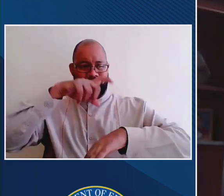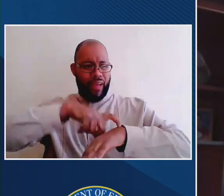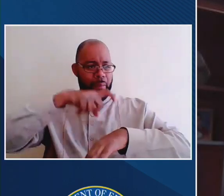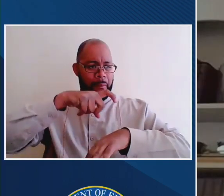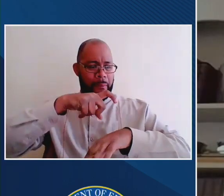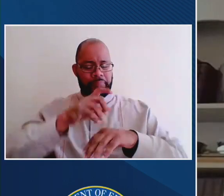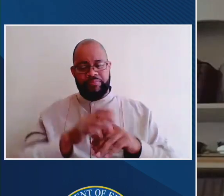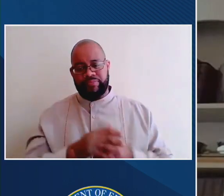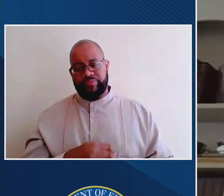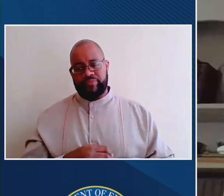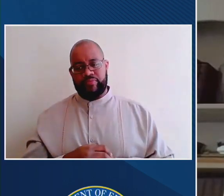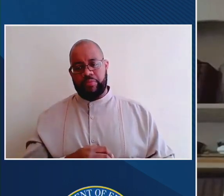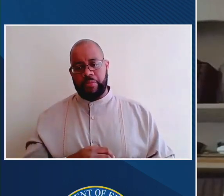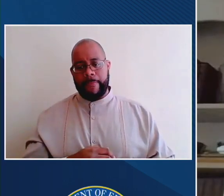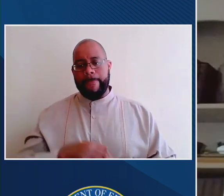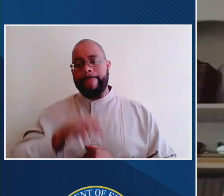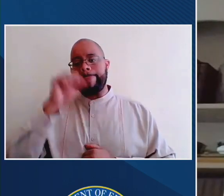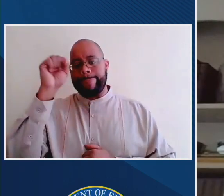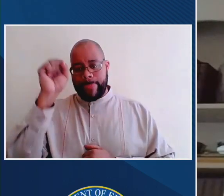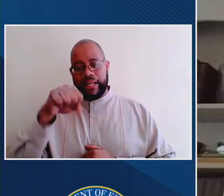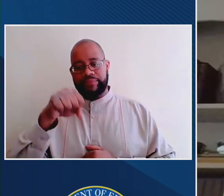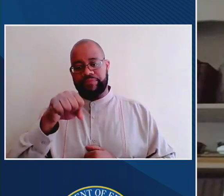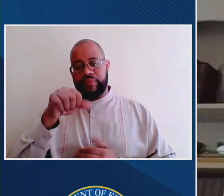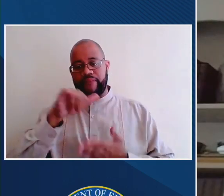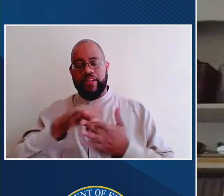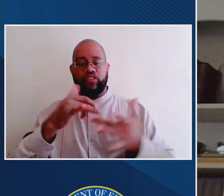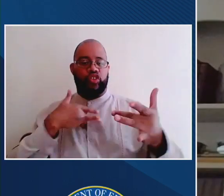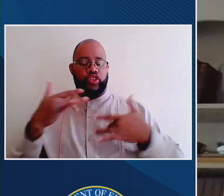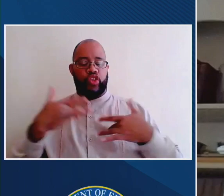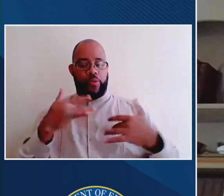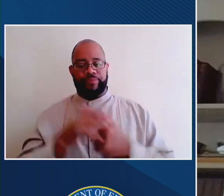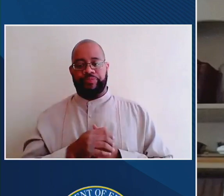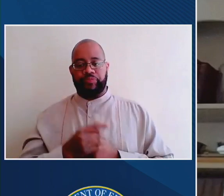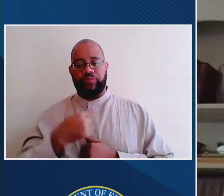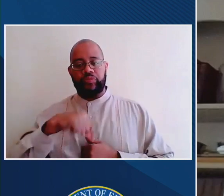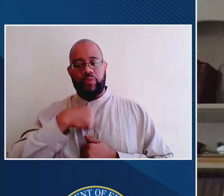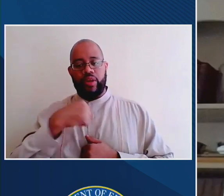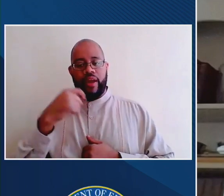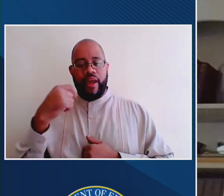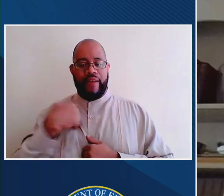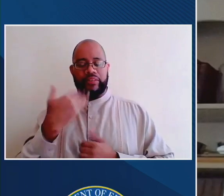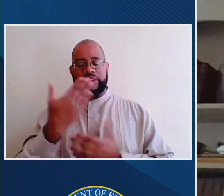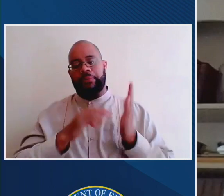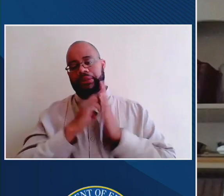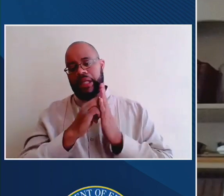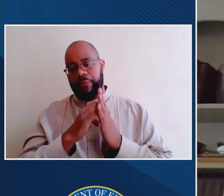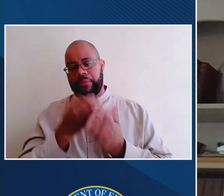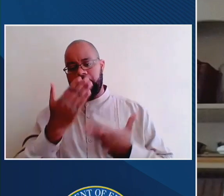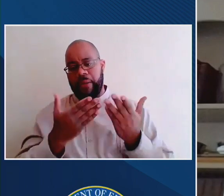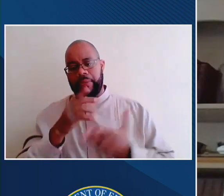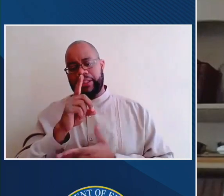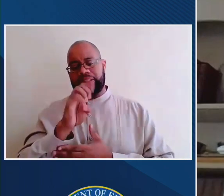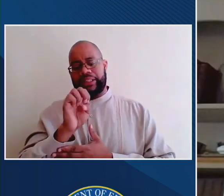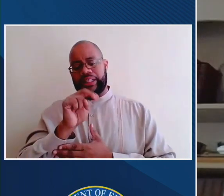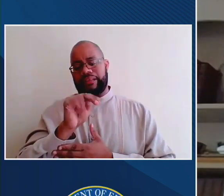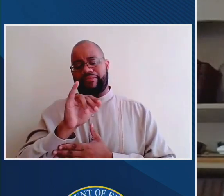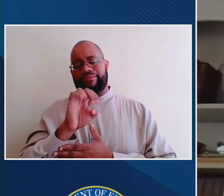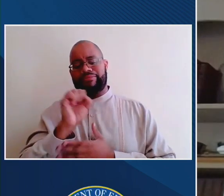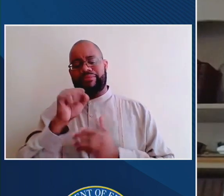Yes. That is our concern. And we have- there are examples and probably Denise might be able to elaborate because she's actually dealt with those.